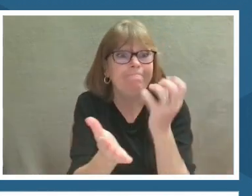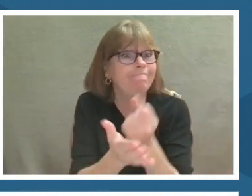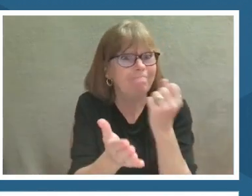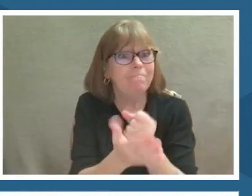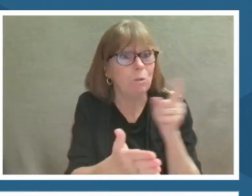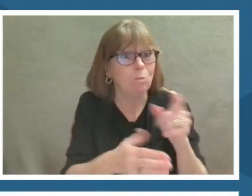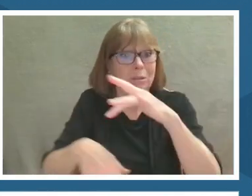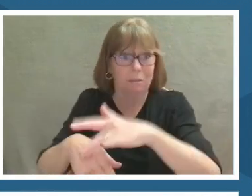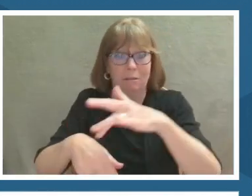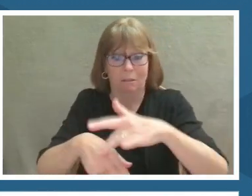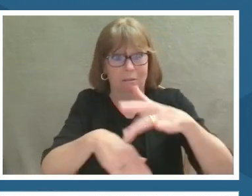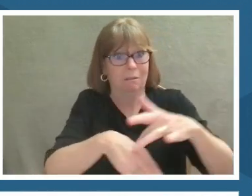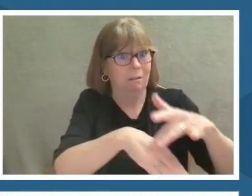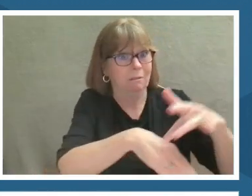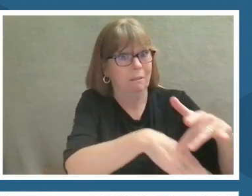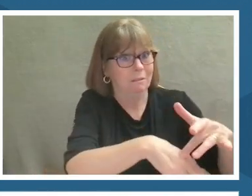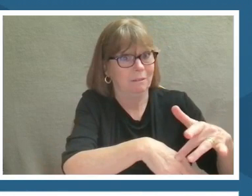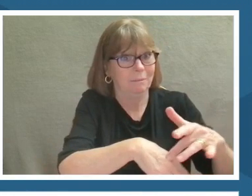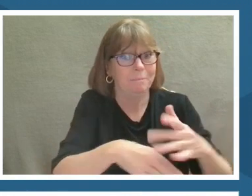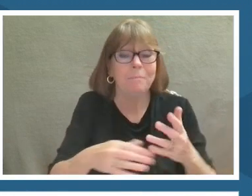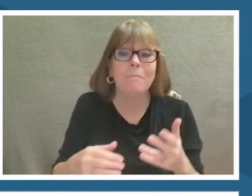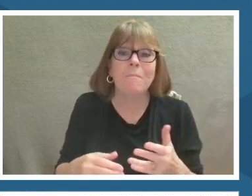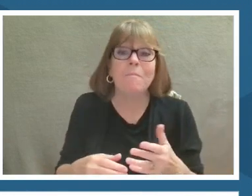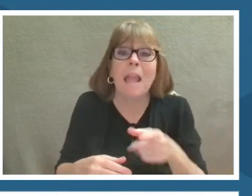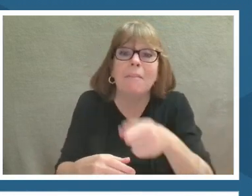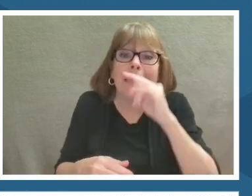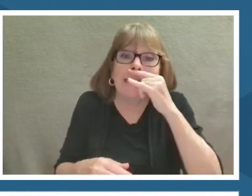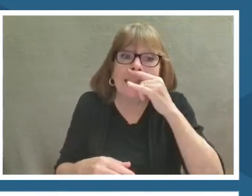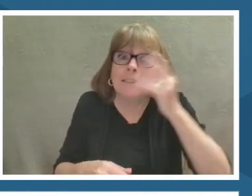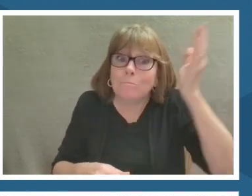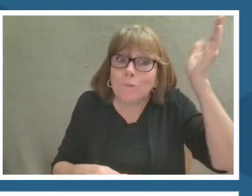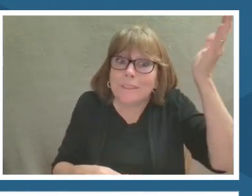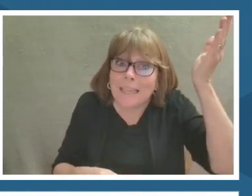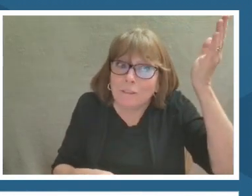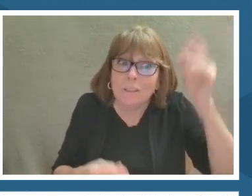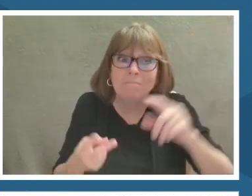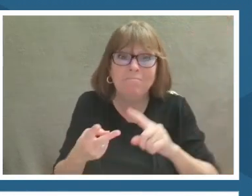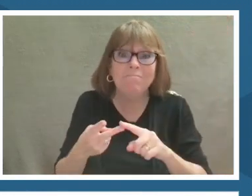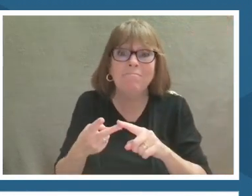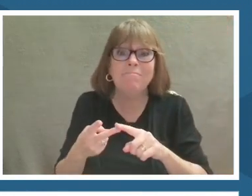with respect to presentation skills